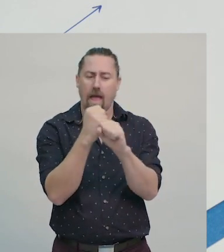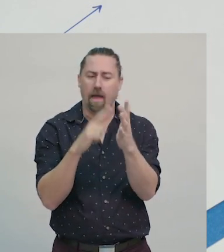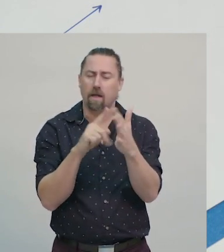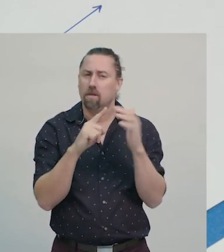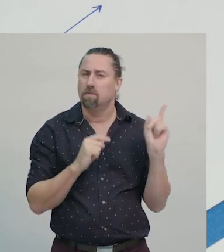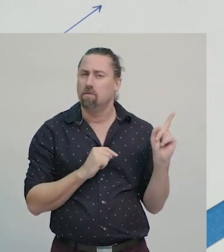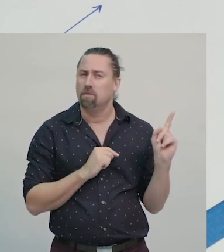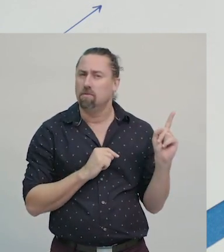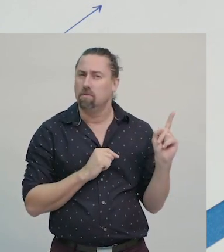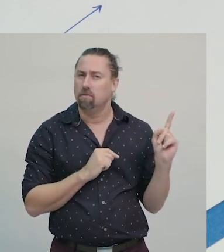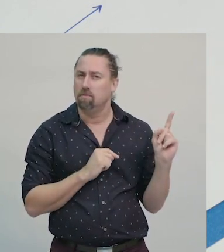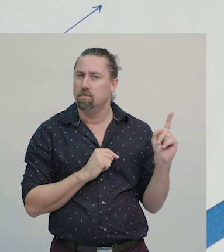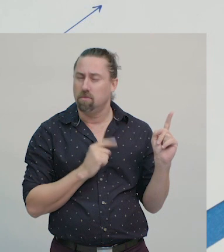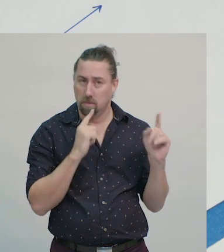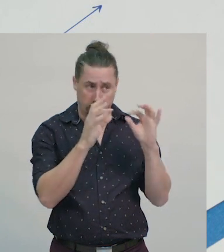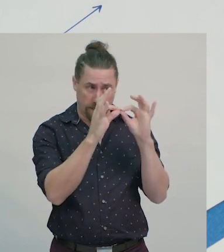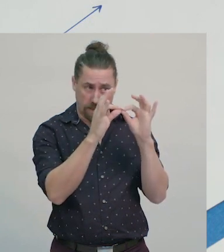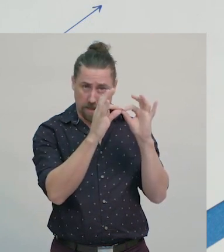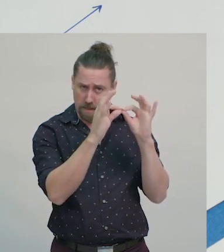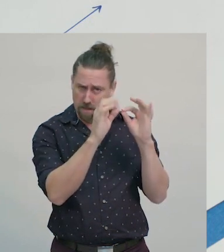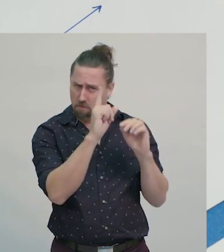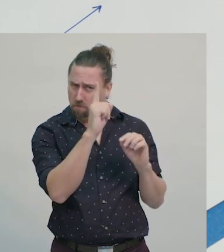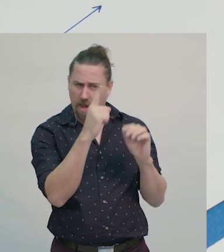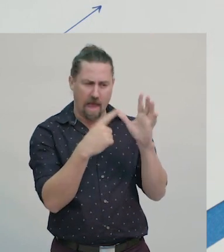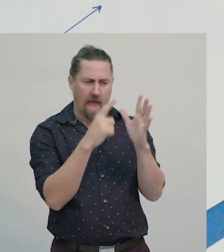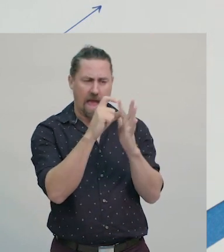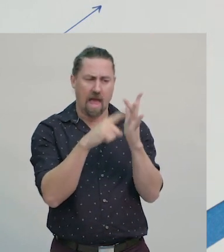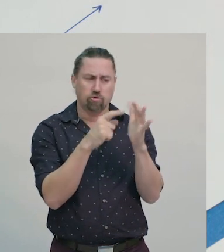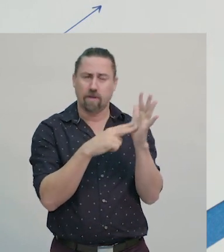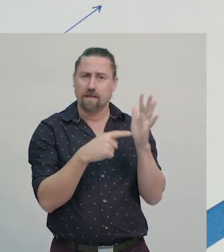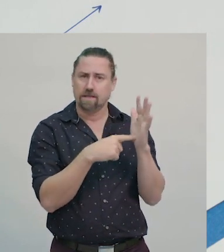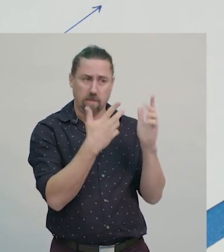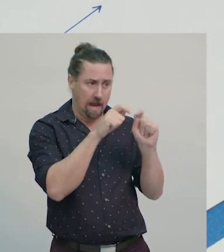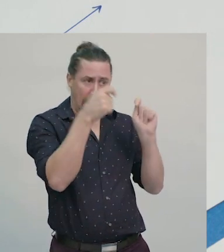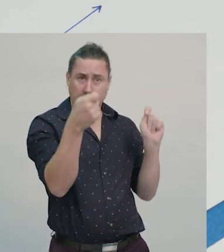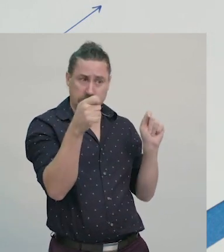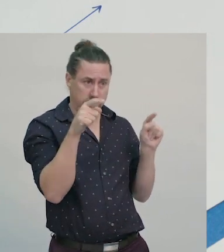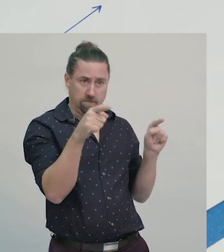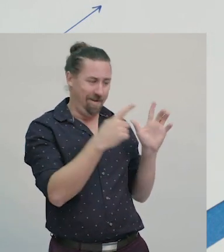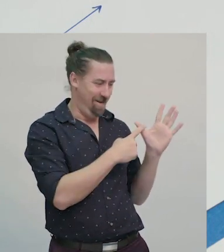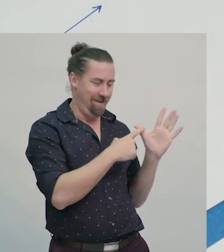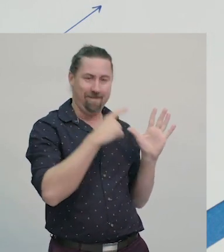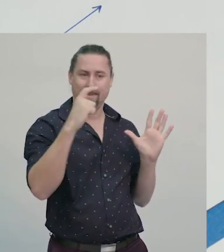If you said A and C, you are correct. Can you explain how you know?